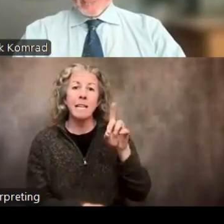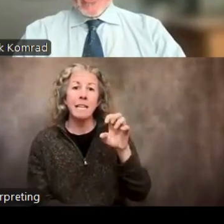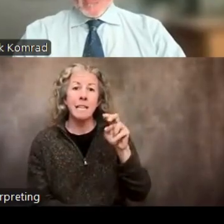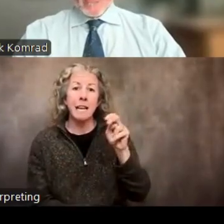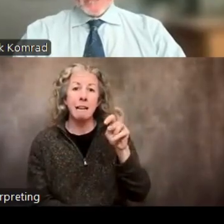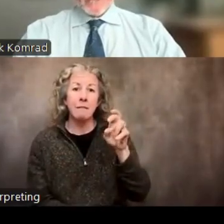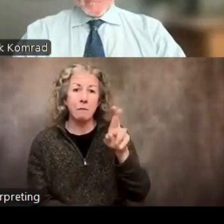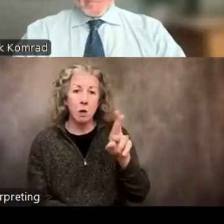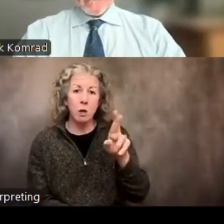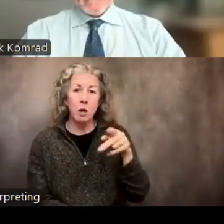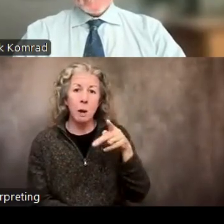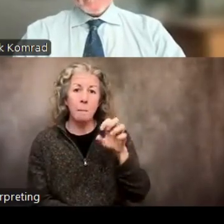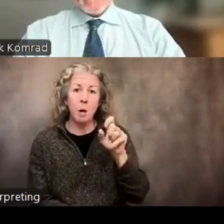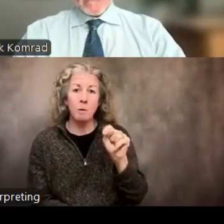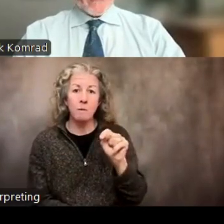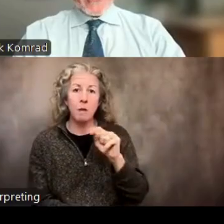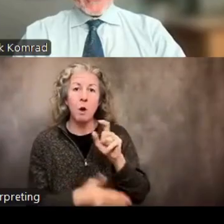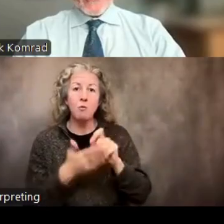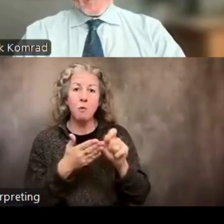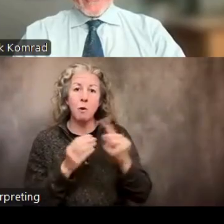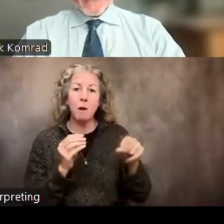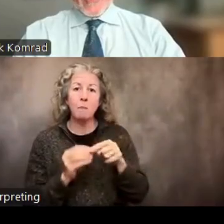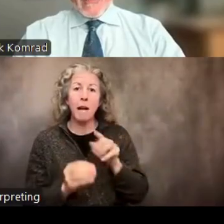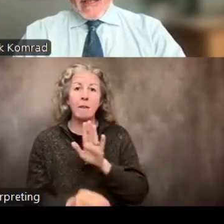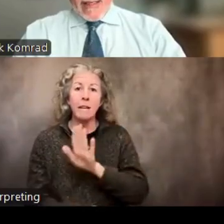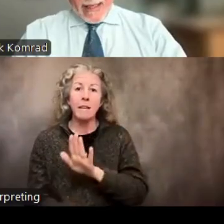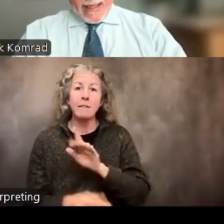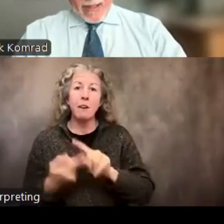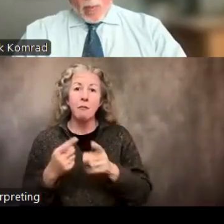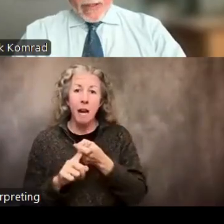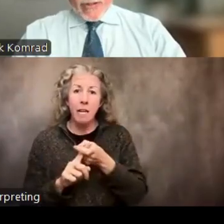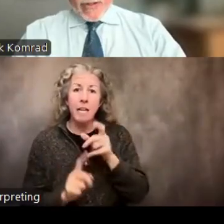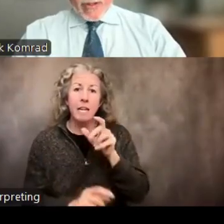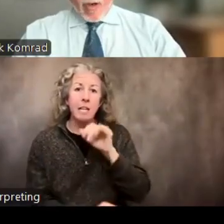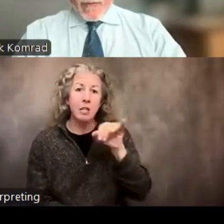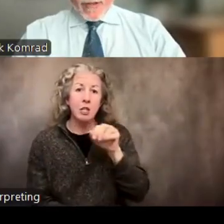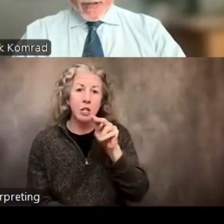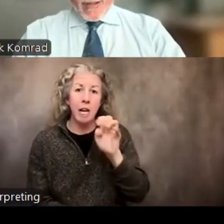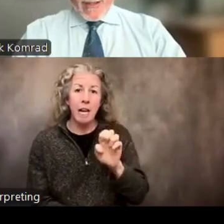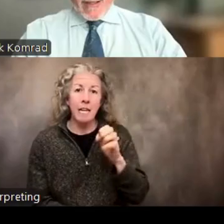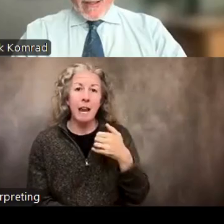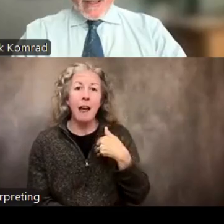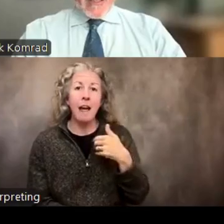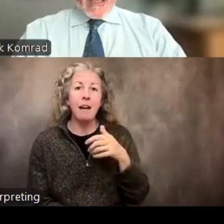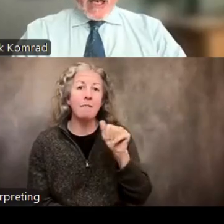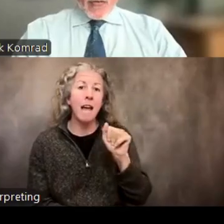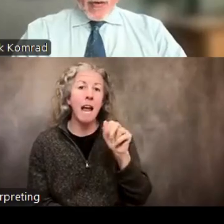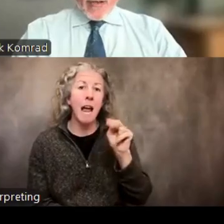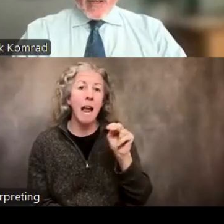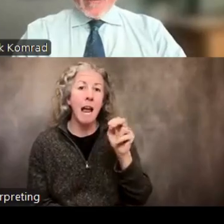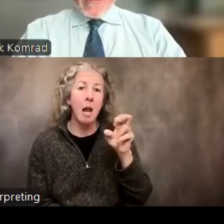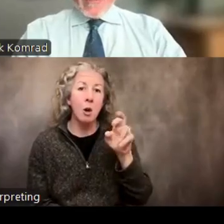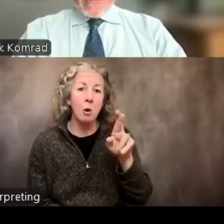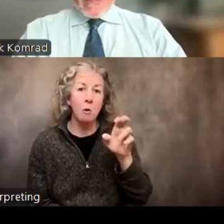Jane, who had anorexia nervosa and was offered in Colorado. And